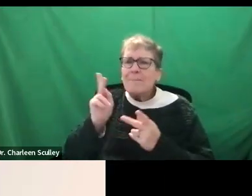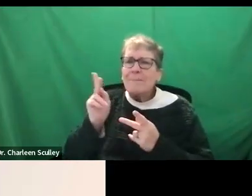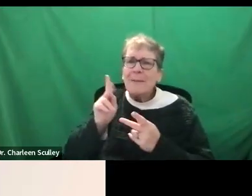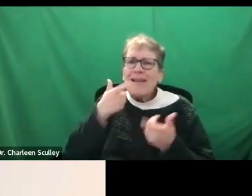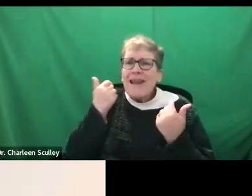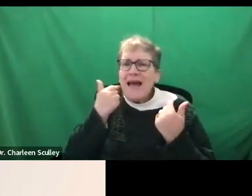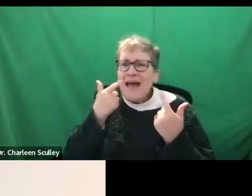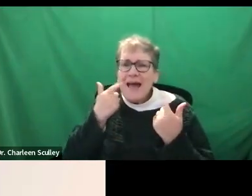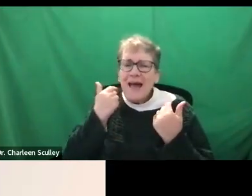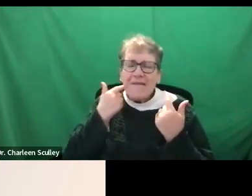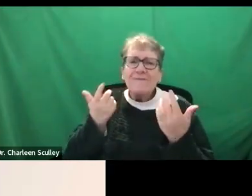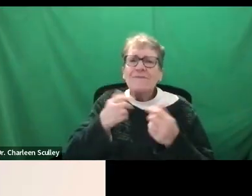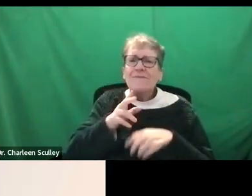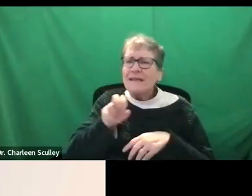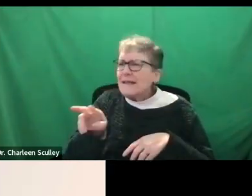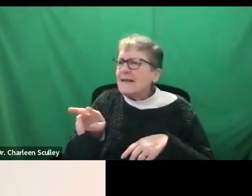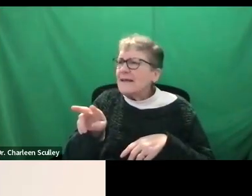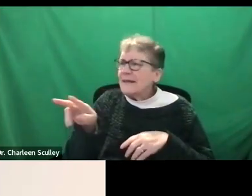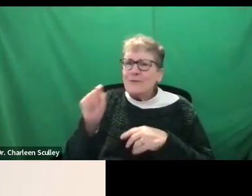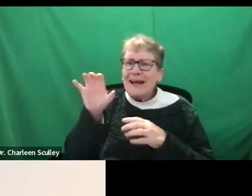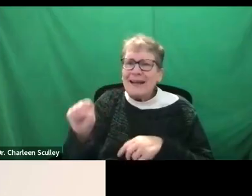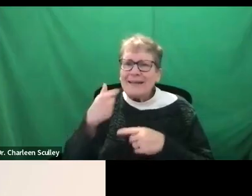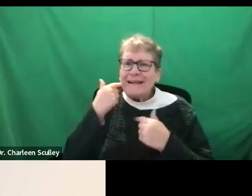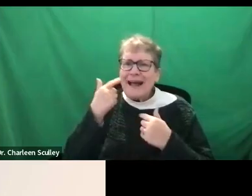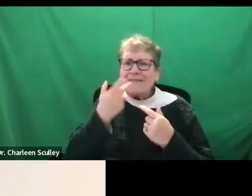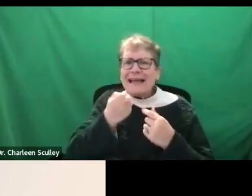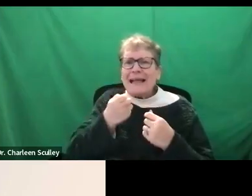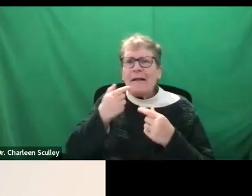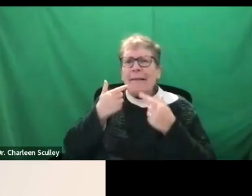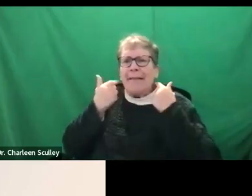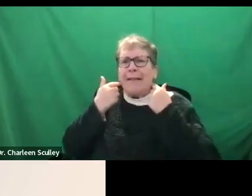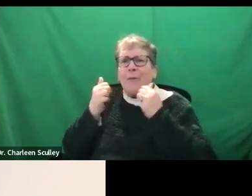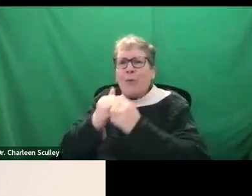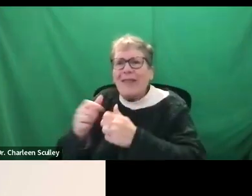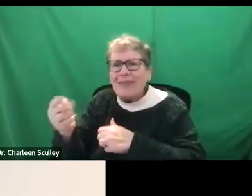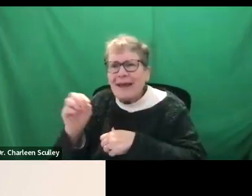He was eating, and he noticed that some people were laughing and looked around and tried to catch what--